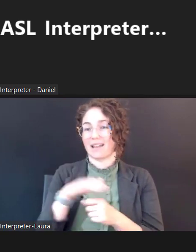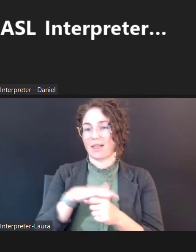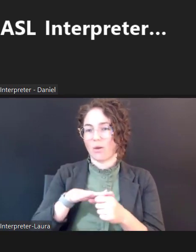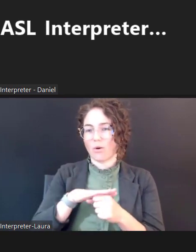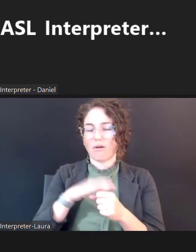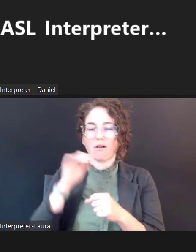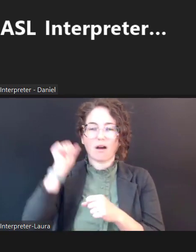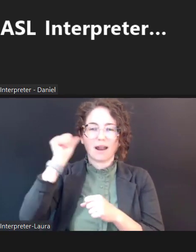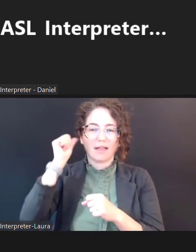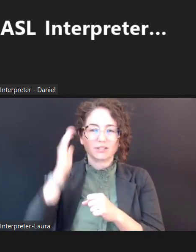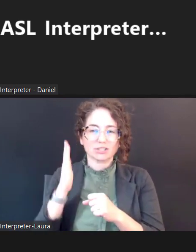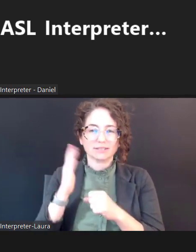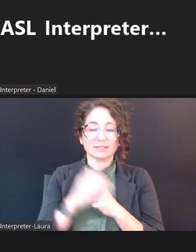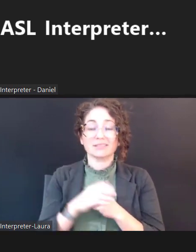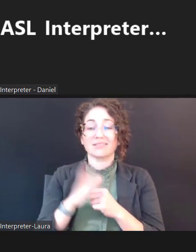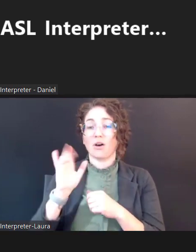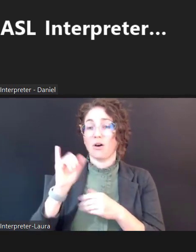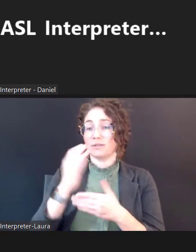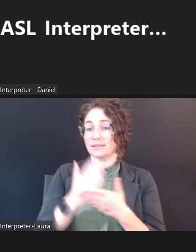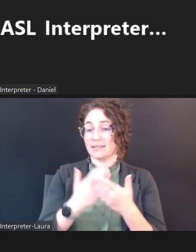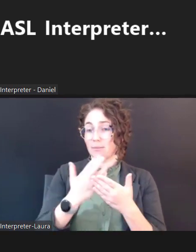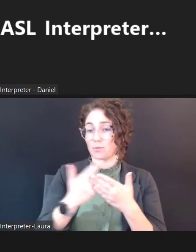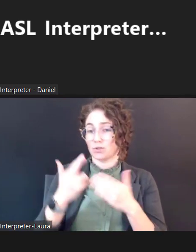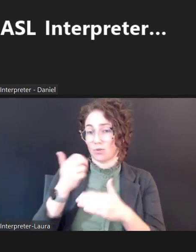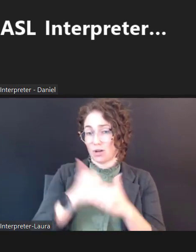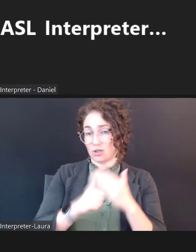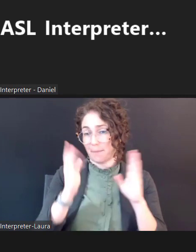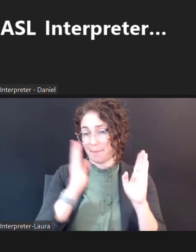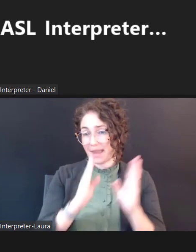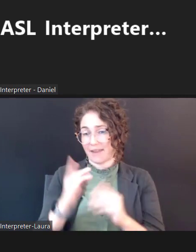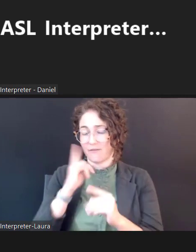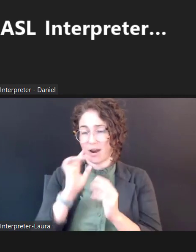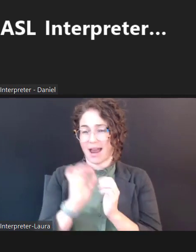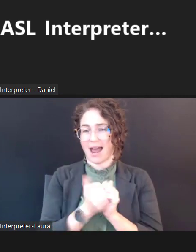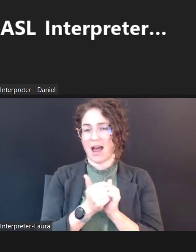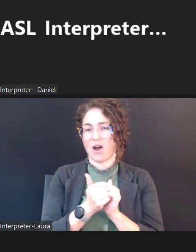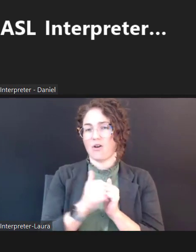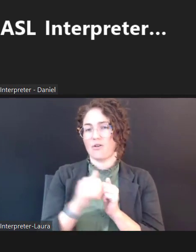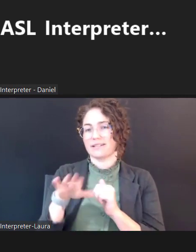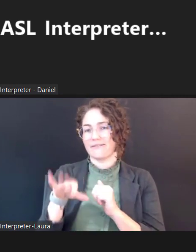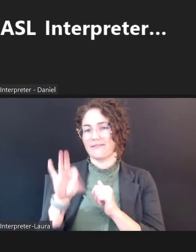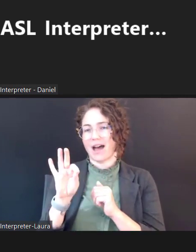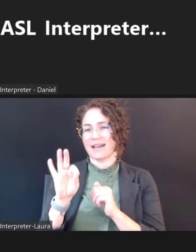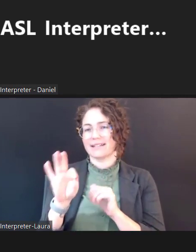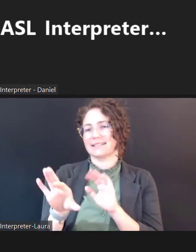There are resources there for finding a local audiologistless.